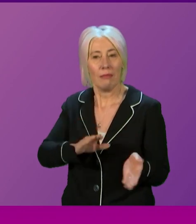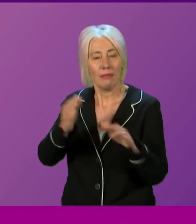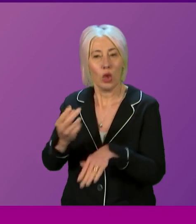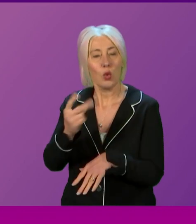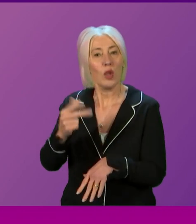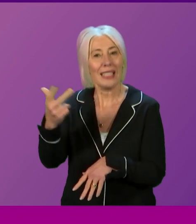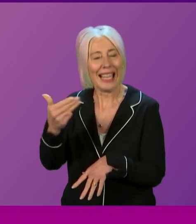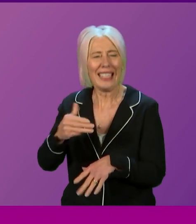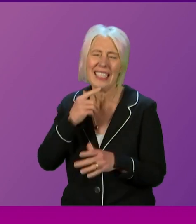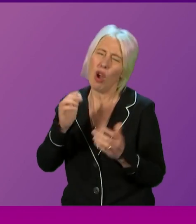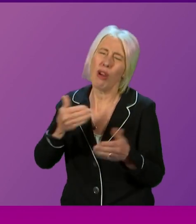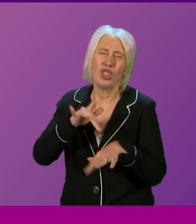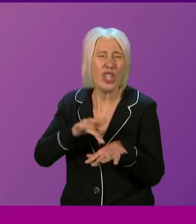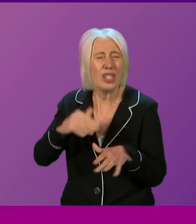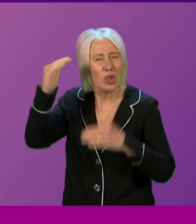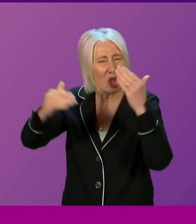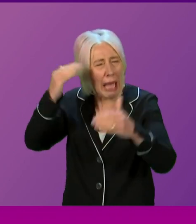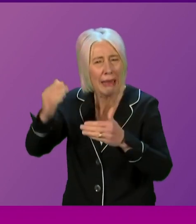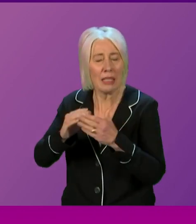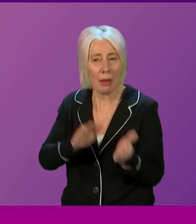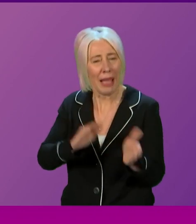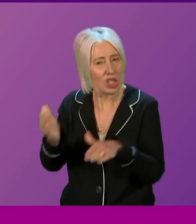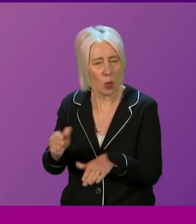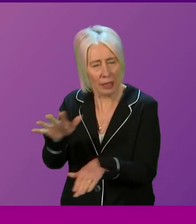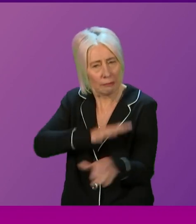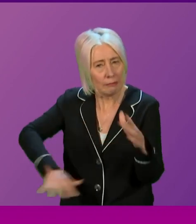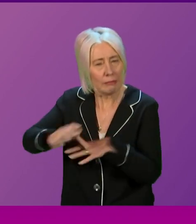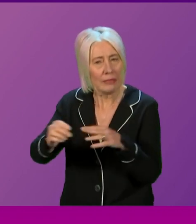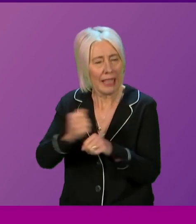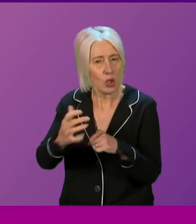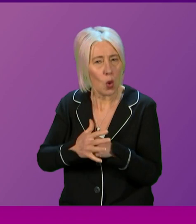Police Scotland said that his death was fully investigated, but his family disagrees.